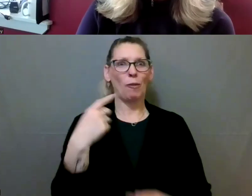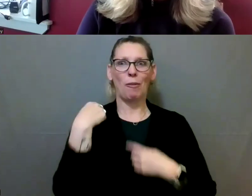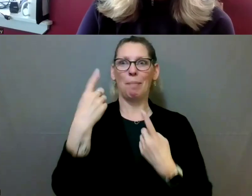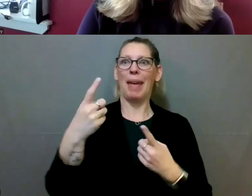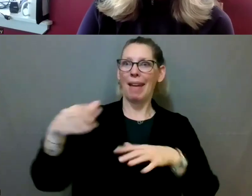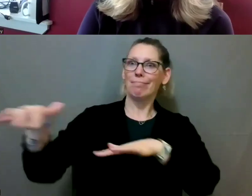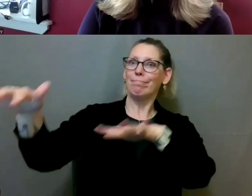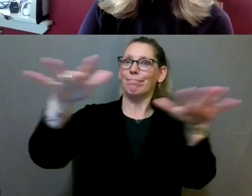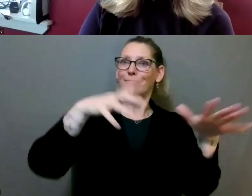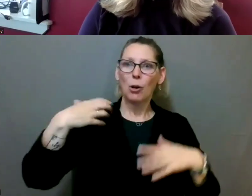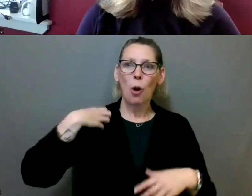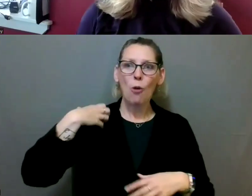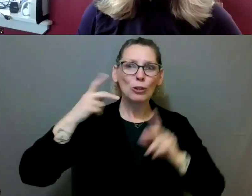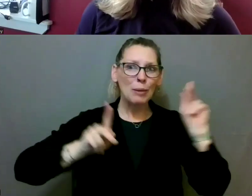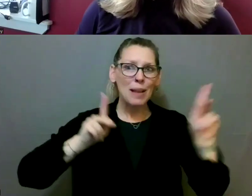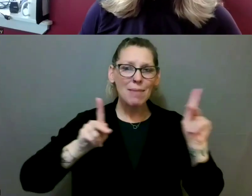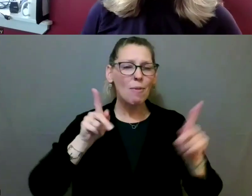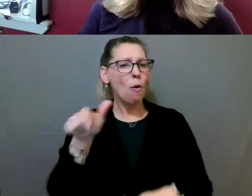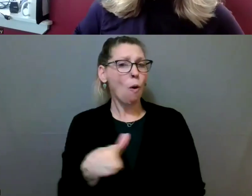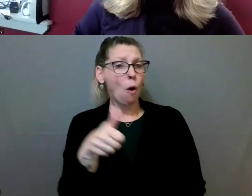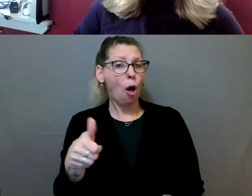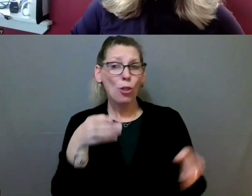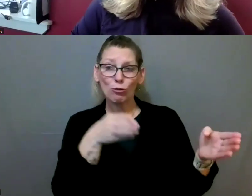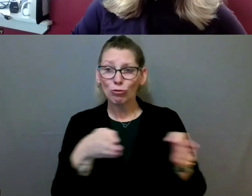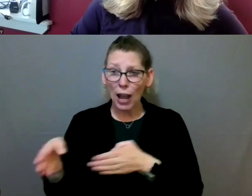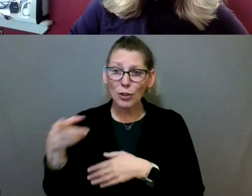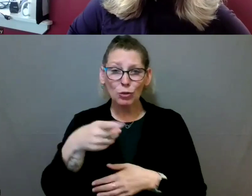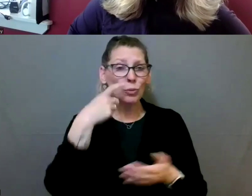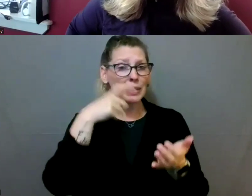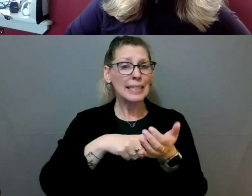other strategies that you're seeing that are boosting connections that are that people